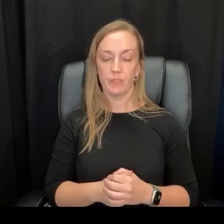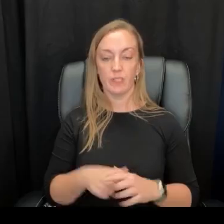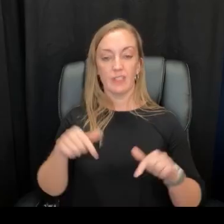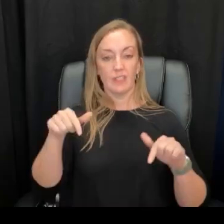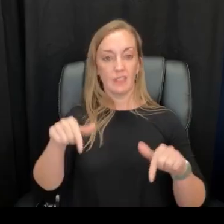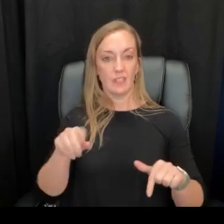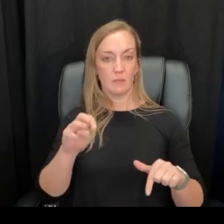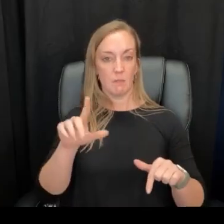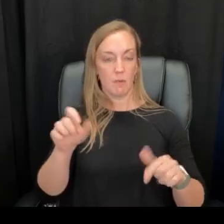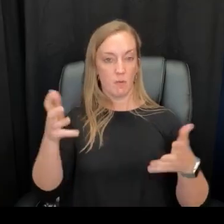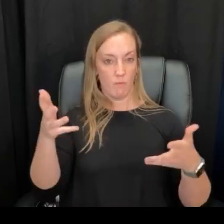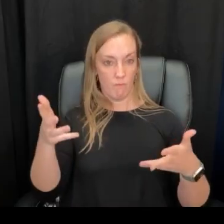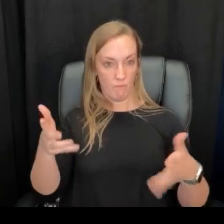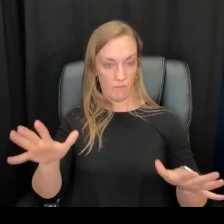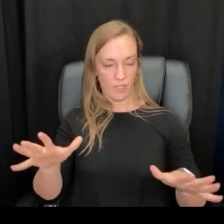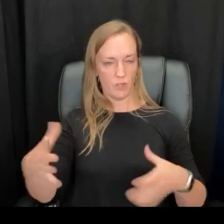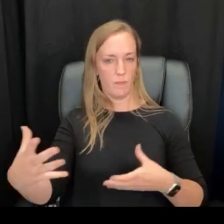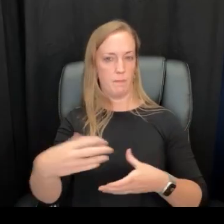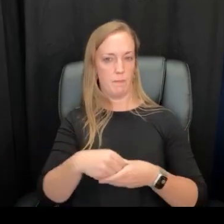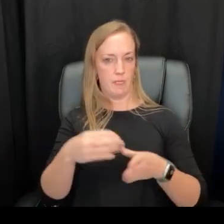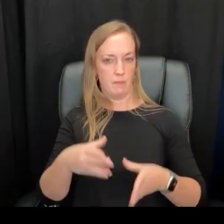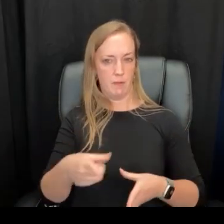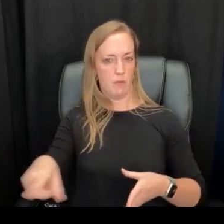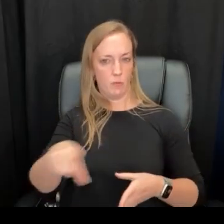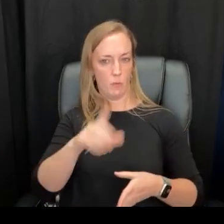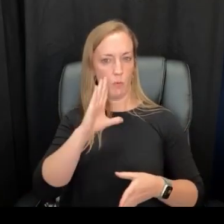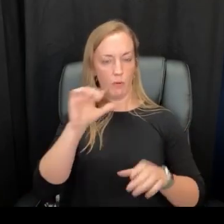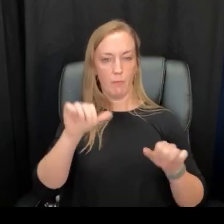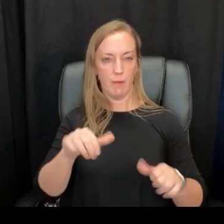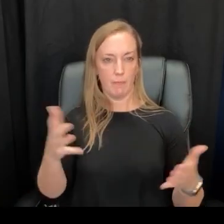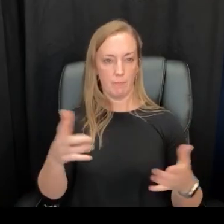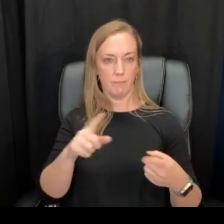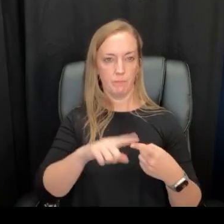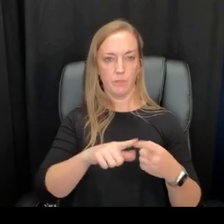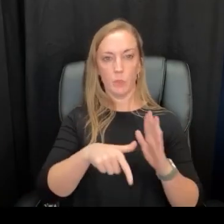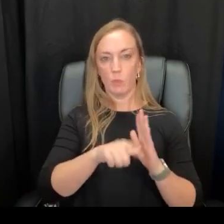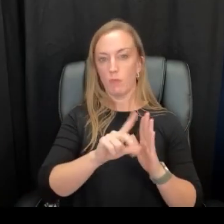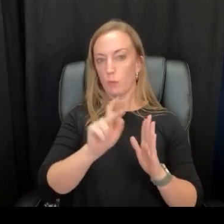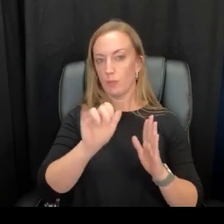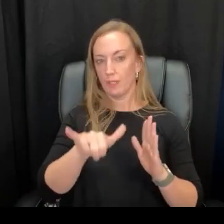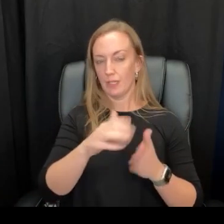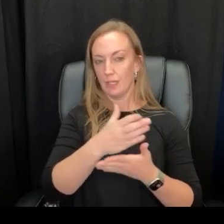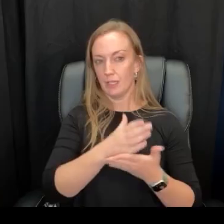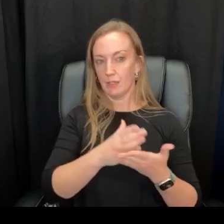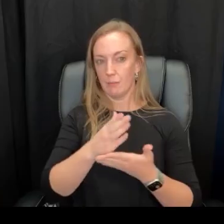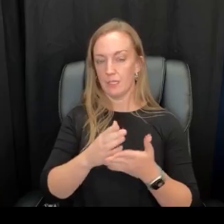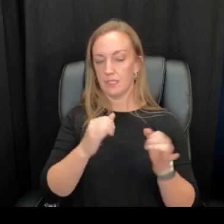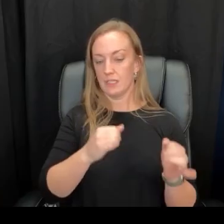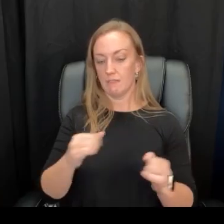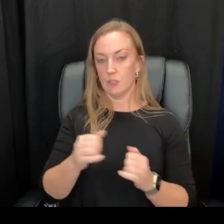By the end of this module, participants will be able to review key components of the Individuals